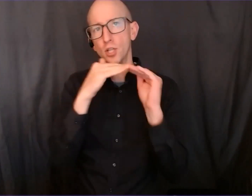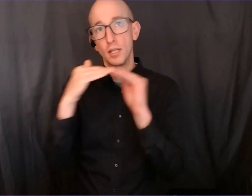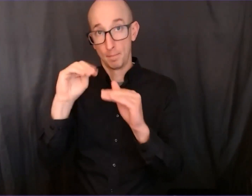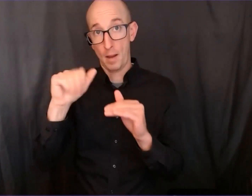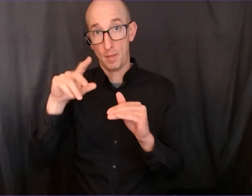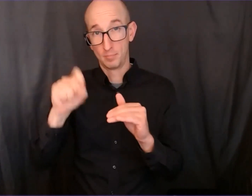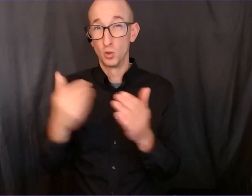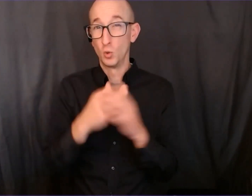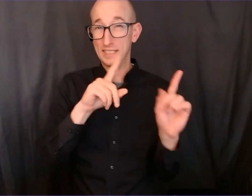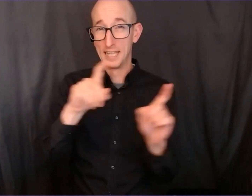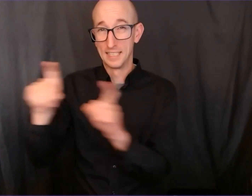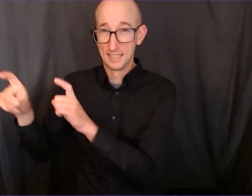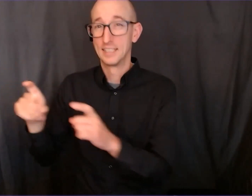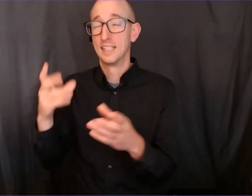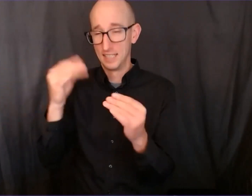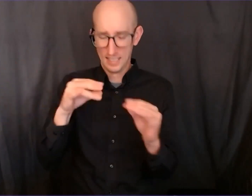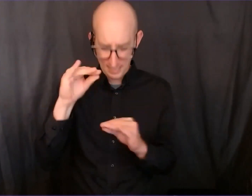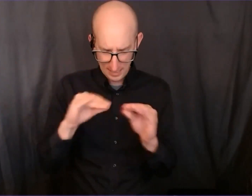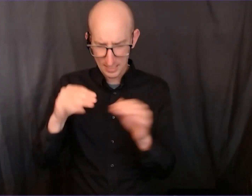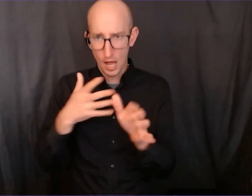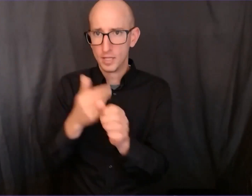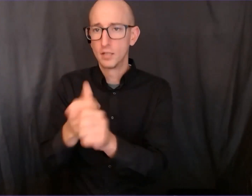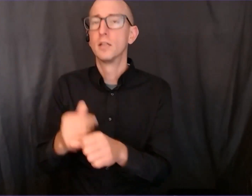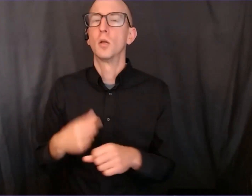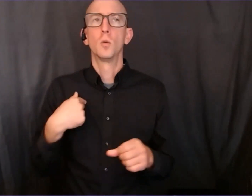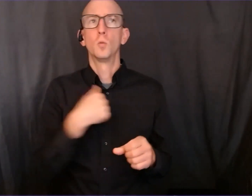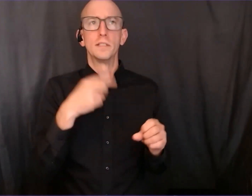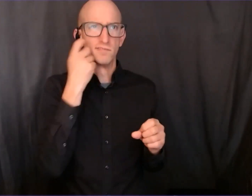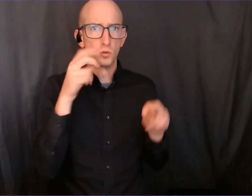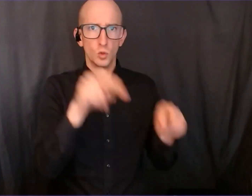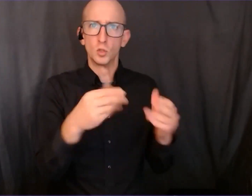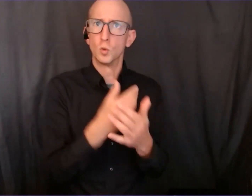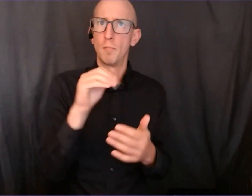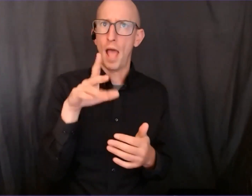is a recognition of the importance of climate and air quality planning actions. And lastly,